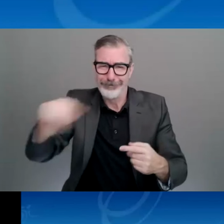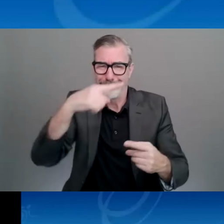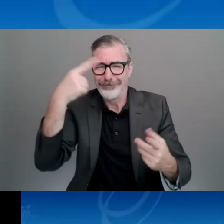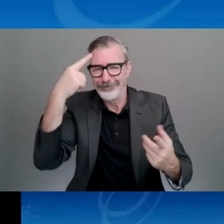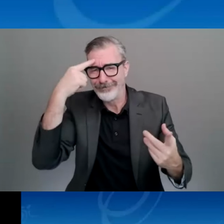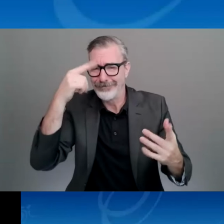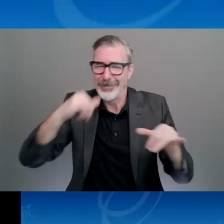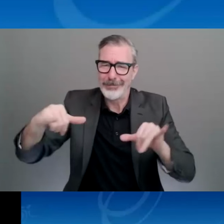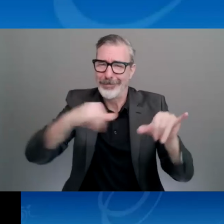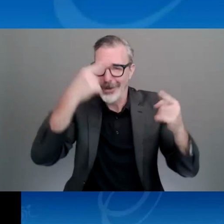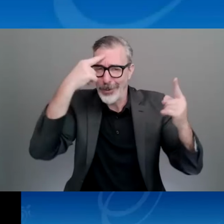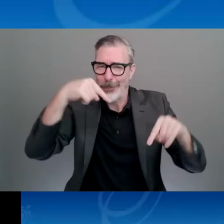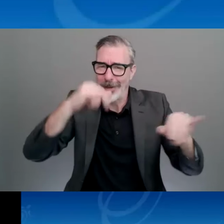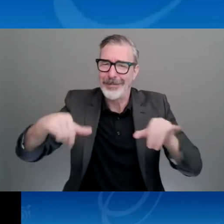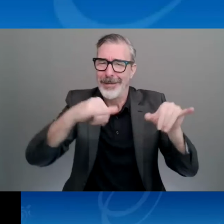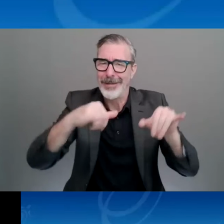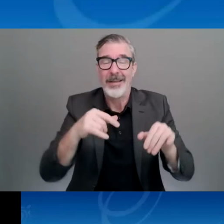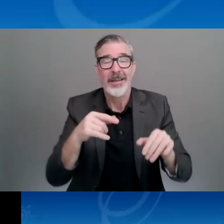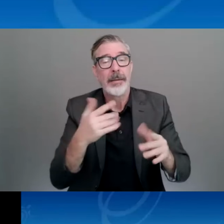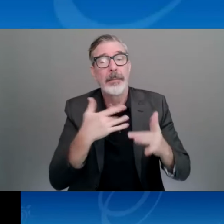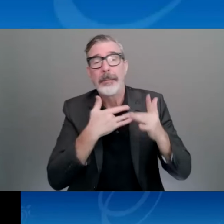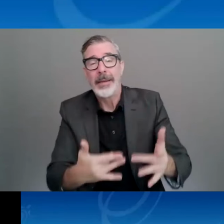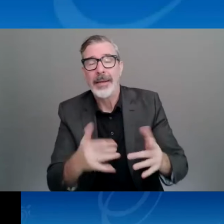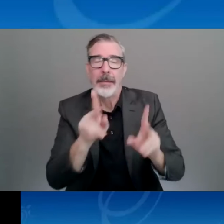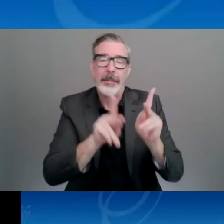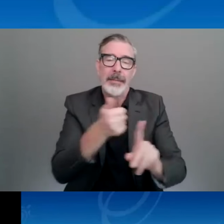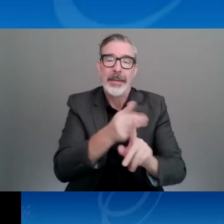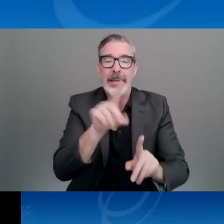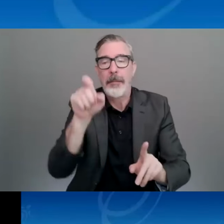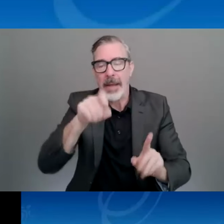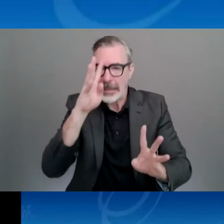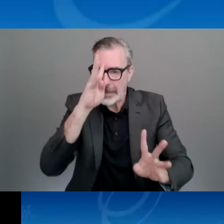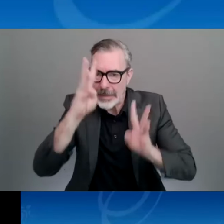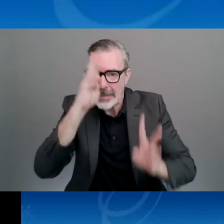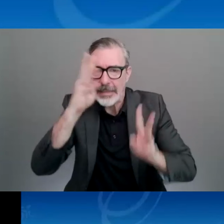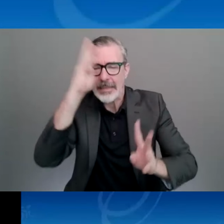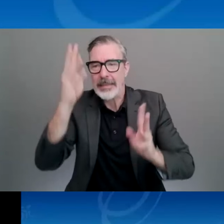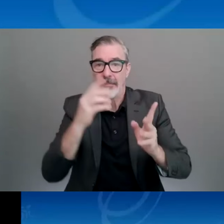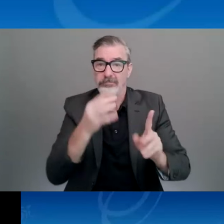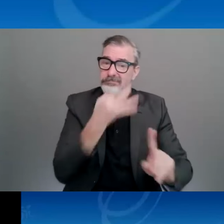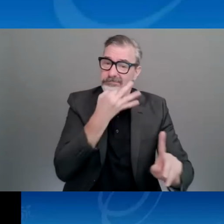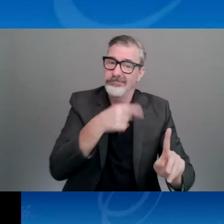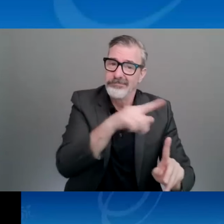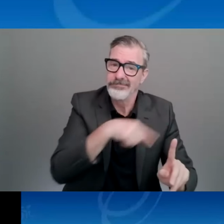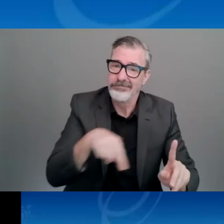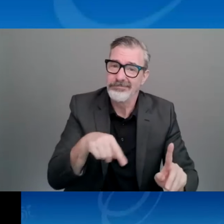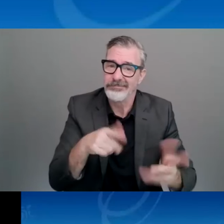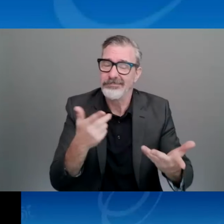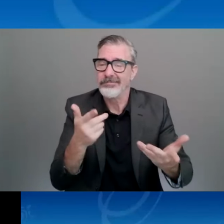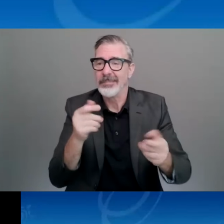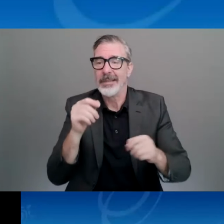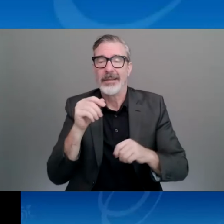have to be creative, solve problems, be resilient almost every single day. And then I'll check those characteristics of the door when they come to work.